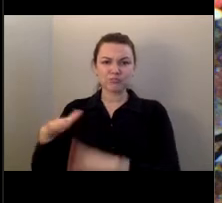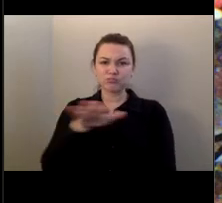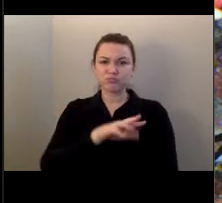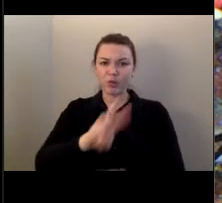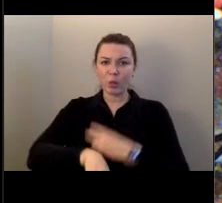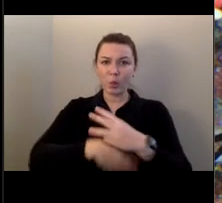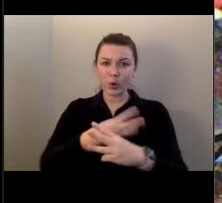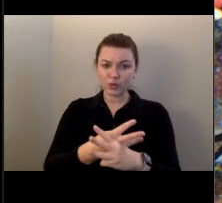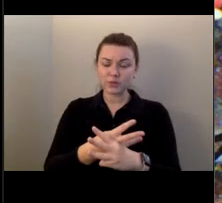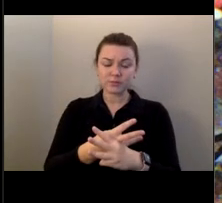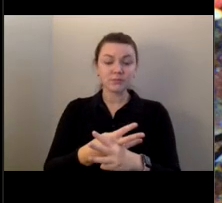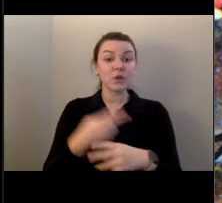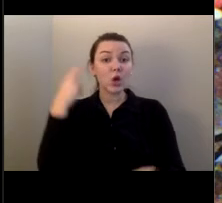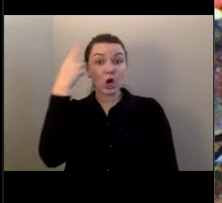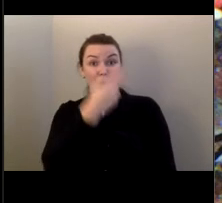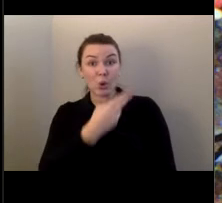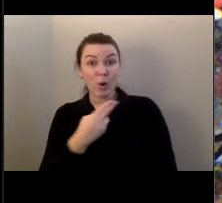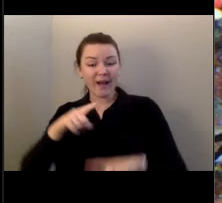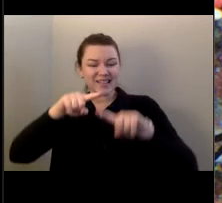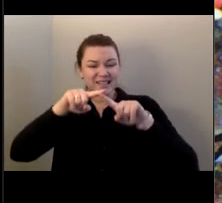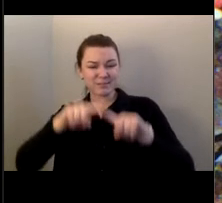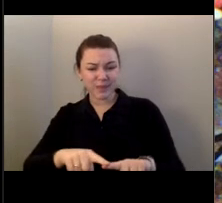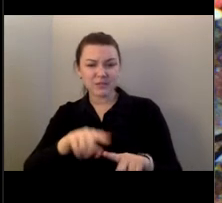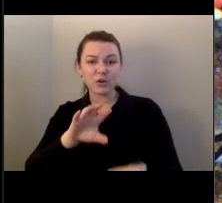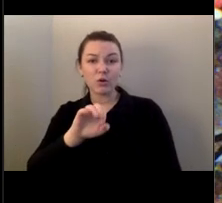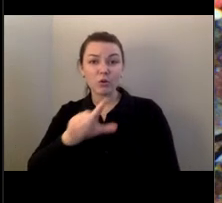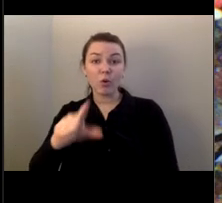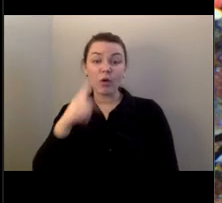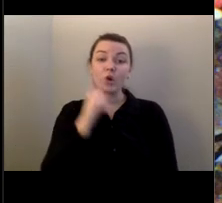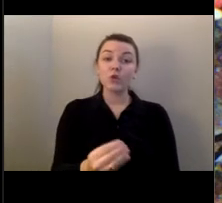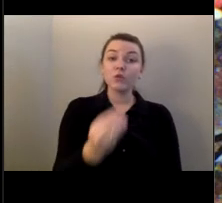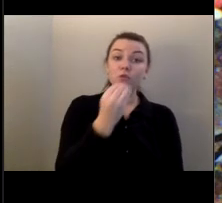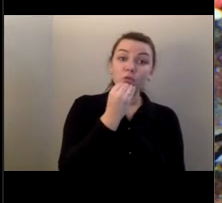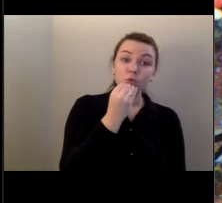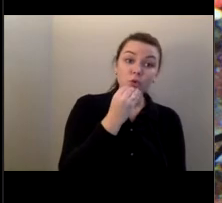that depend on them for food, coastal protection, and jobs.